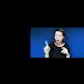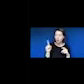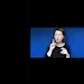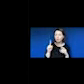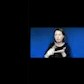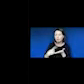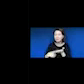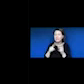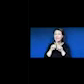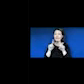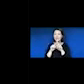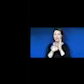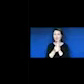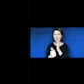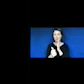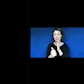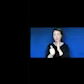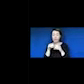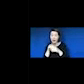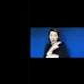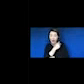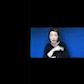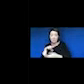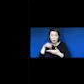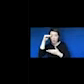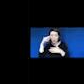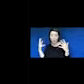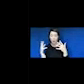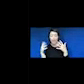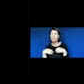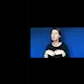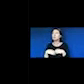the hospital setting, as well as his different volunteer positions, he had participated in